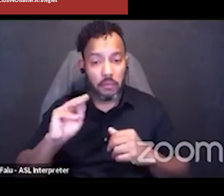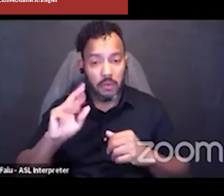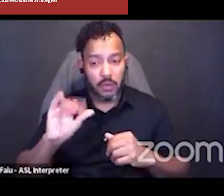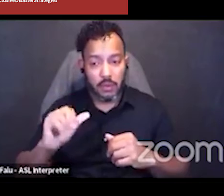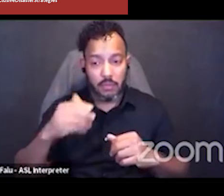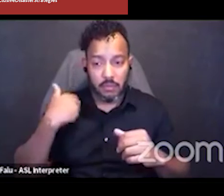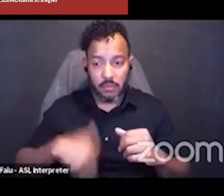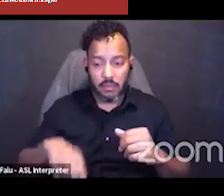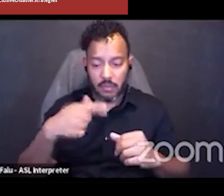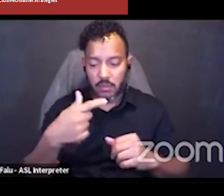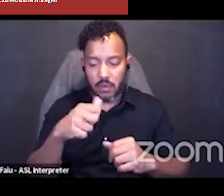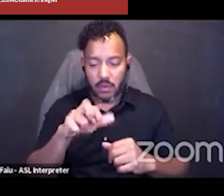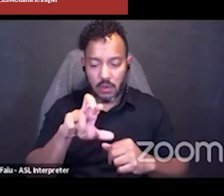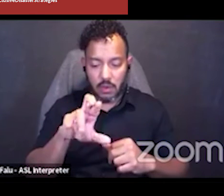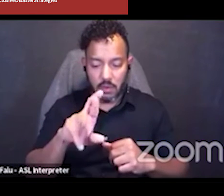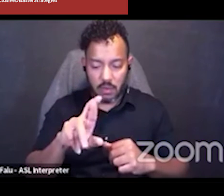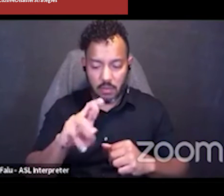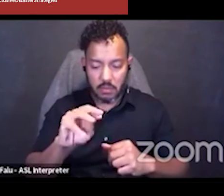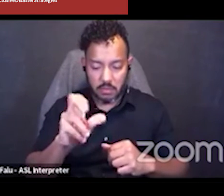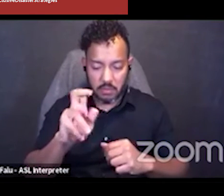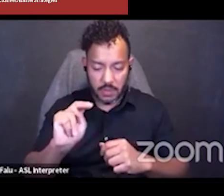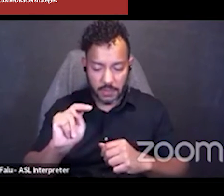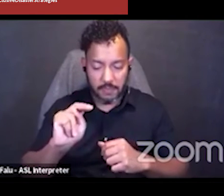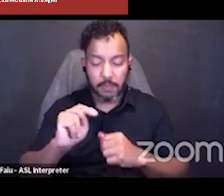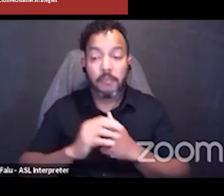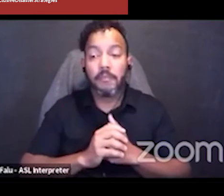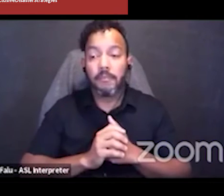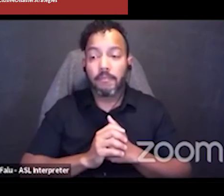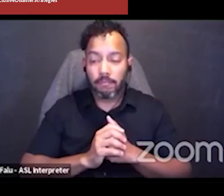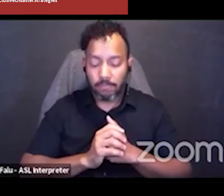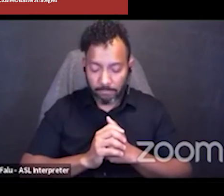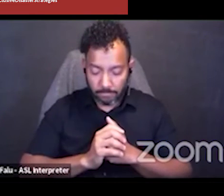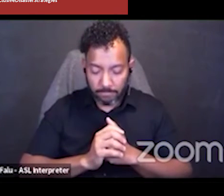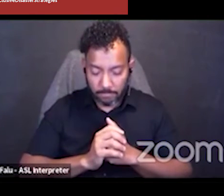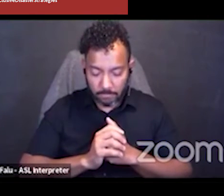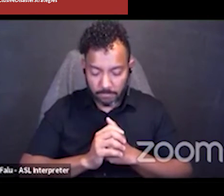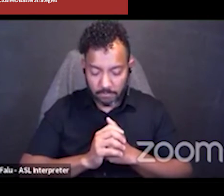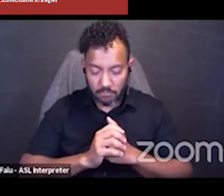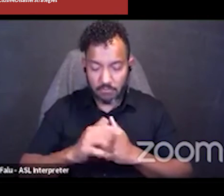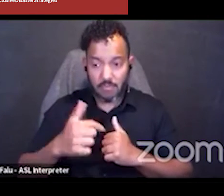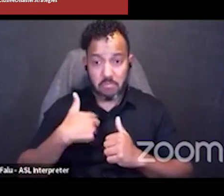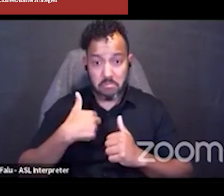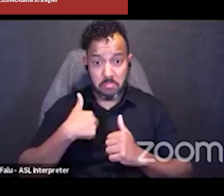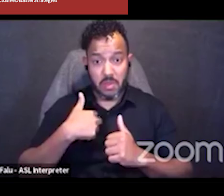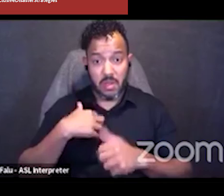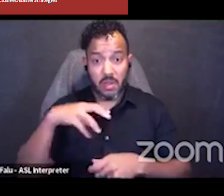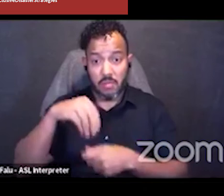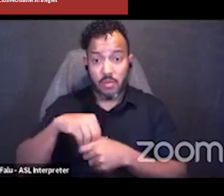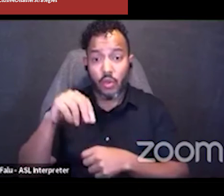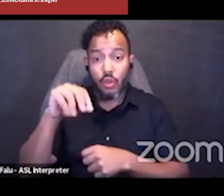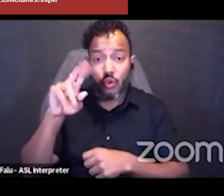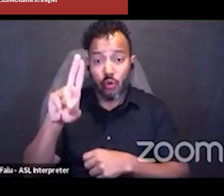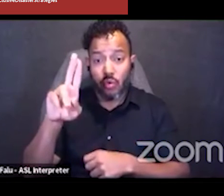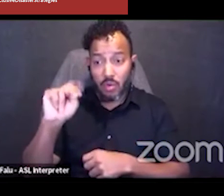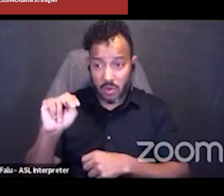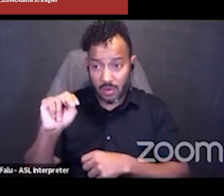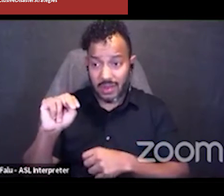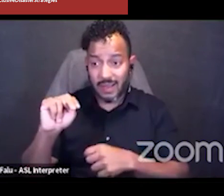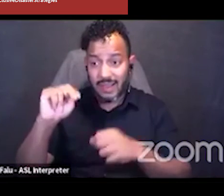Marcie was explaining this, I also serve as the United Nations disaster risk reduction